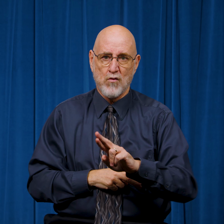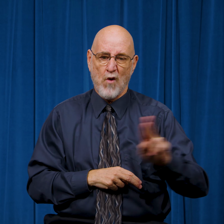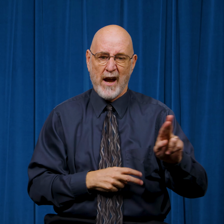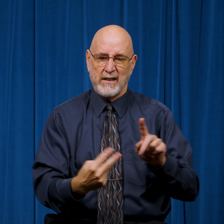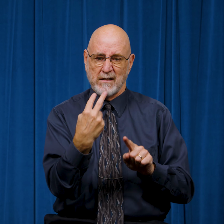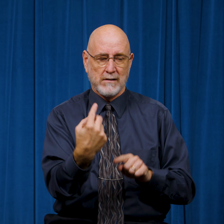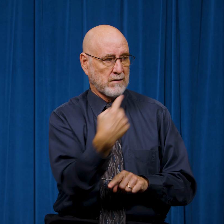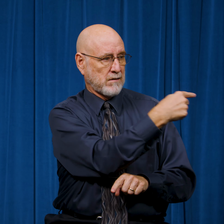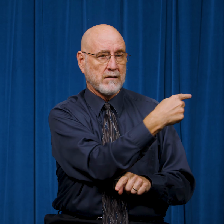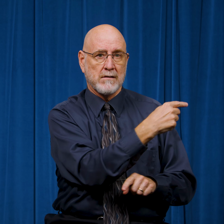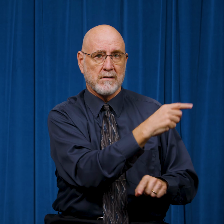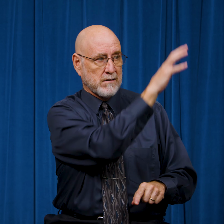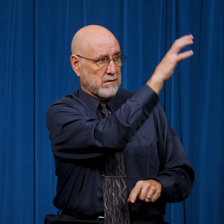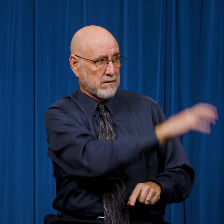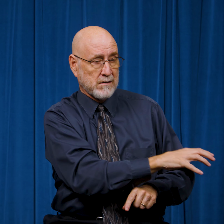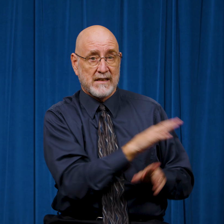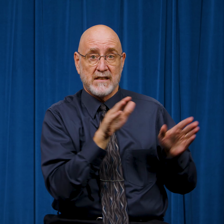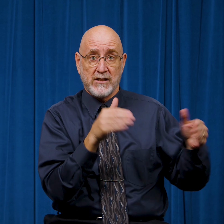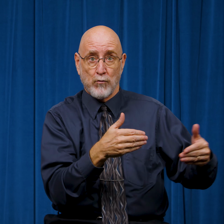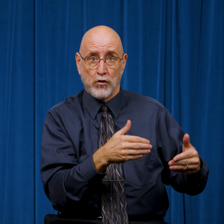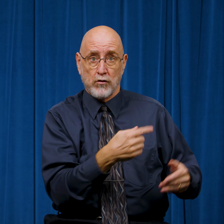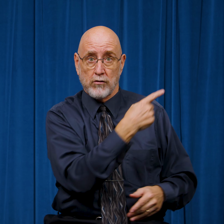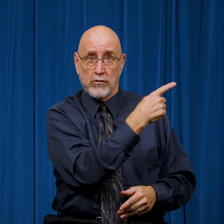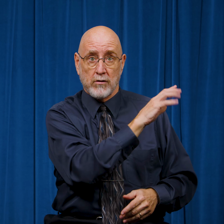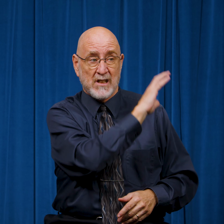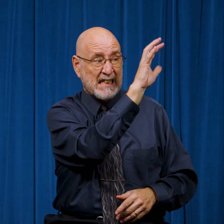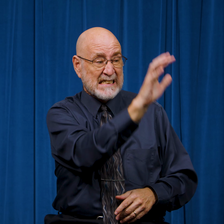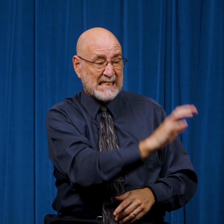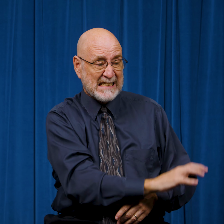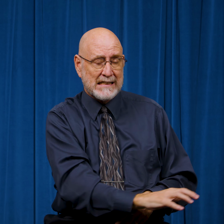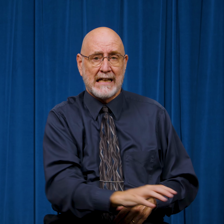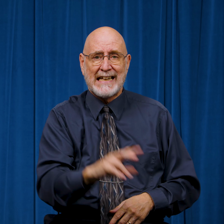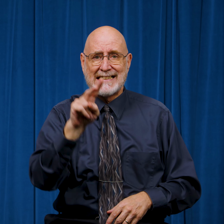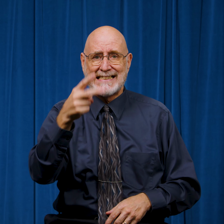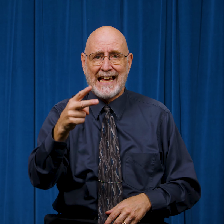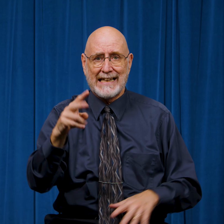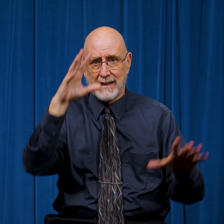In this chamber we find his second inaugural speech,